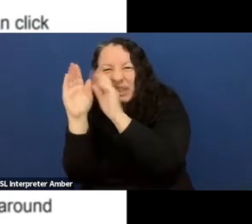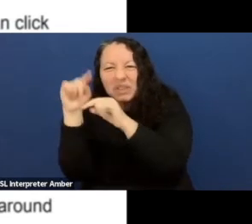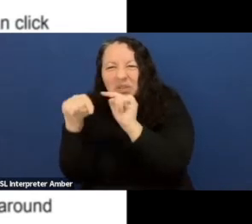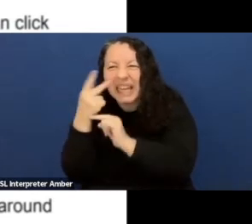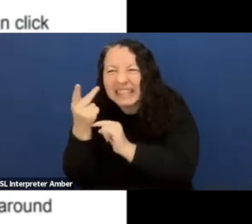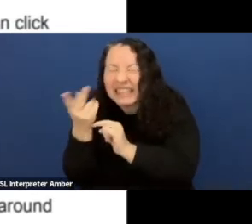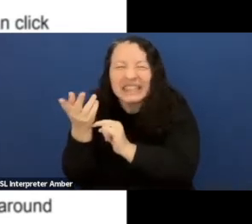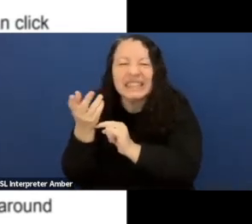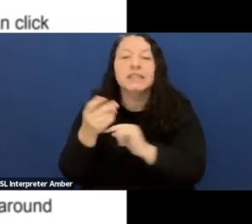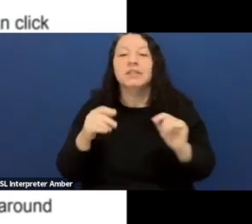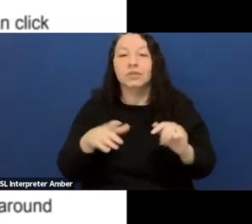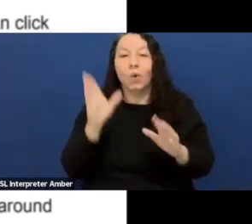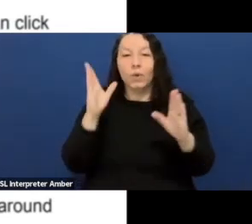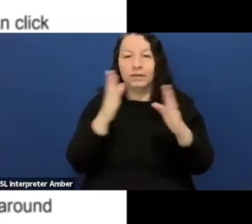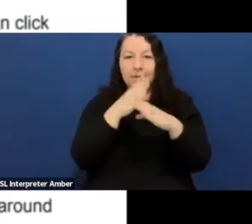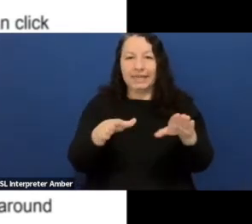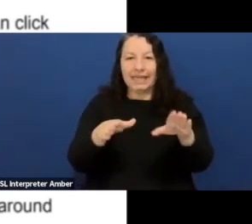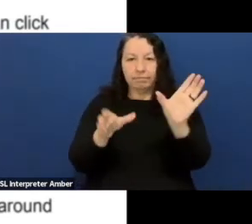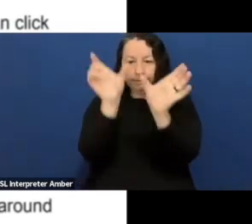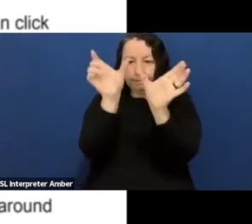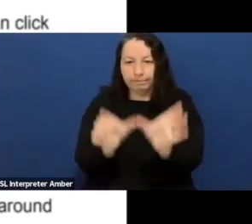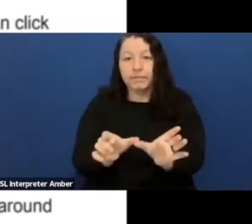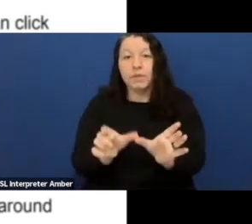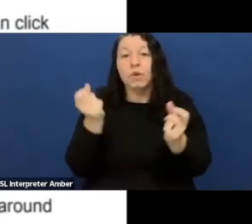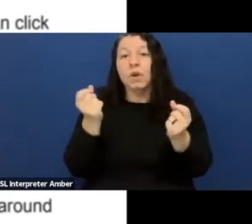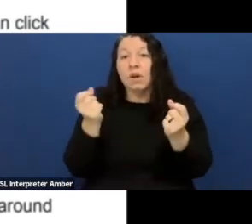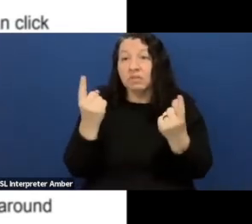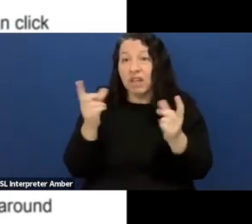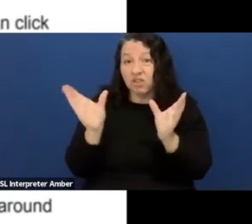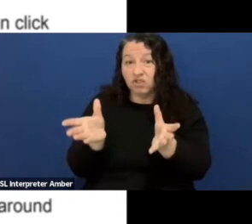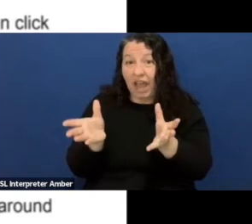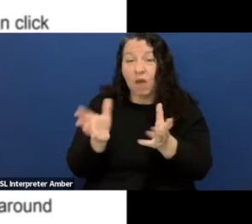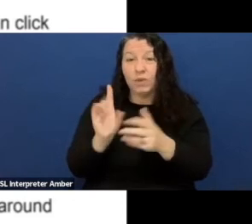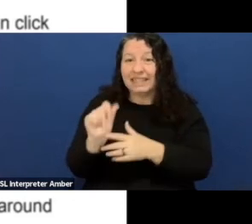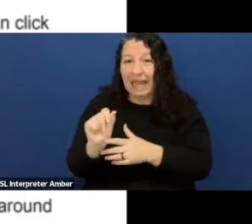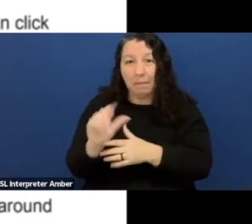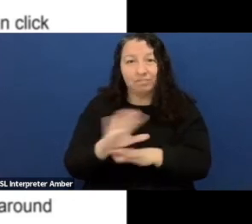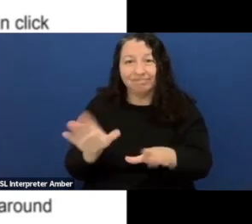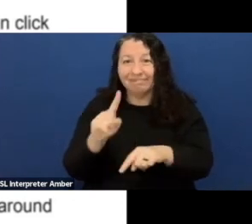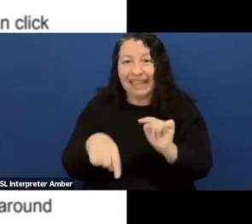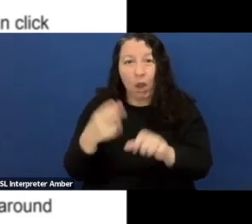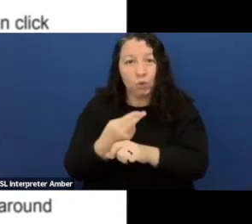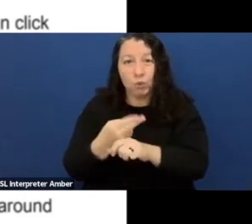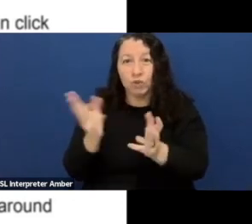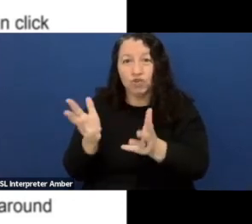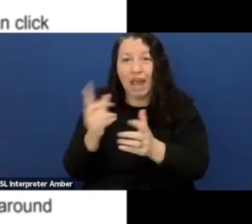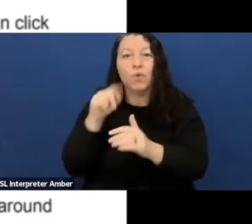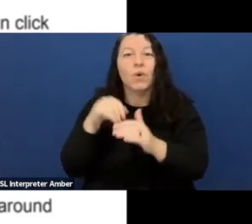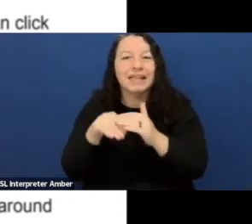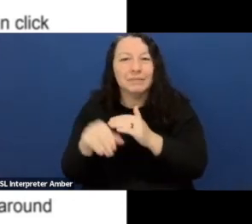they don't turn into small little squares. The chat has been disabled for accessibility